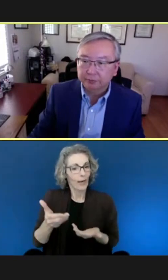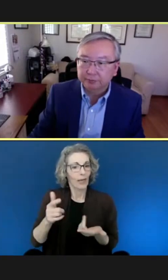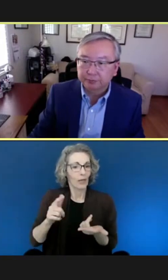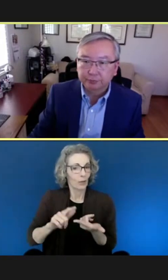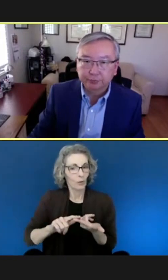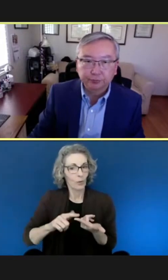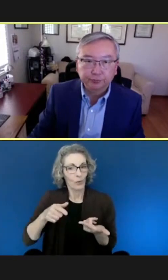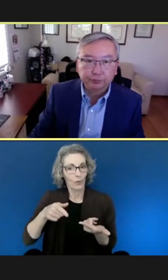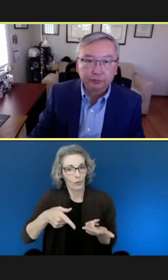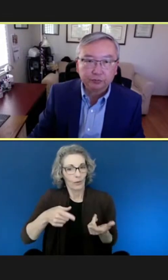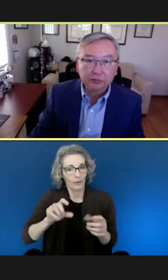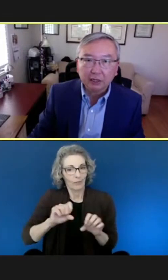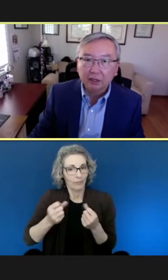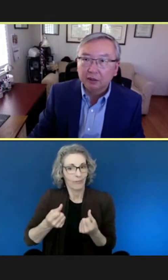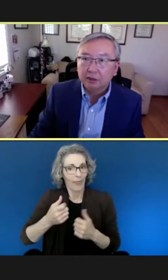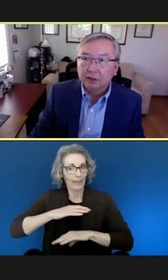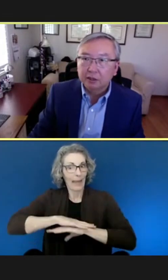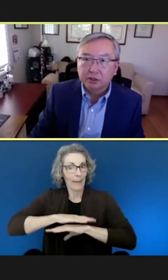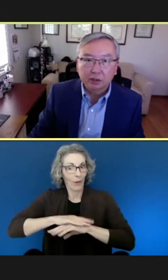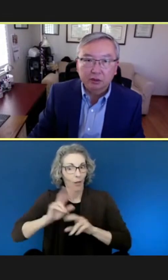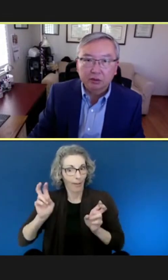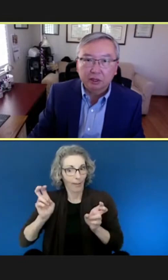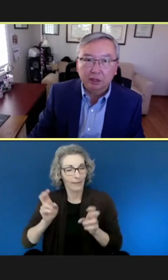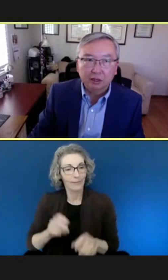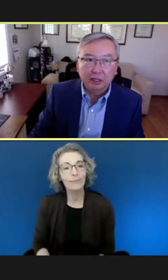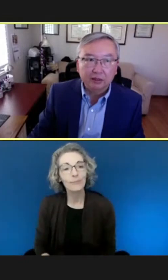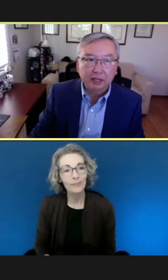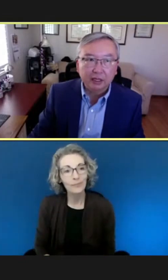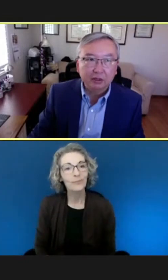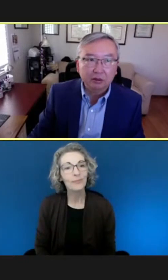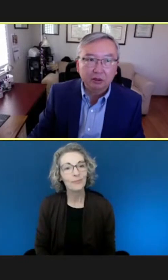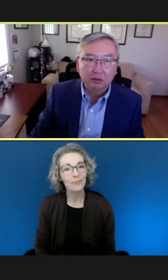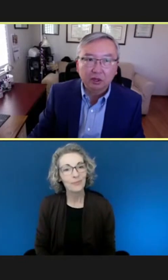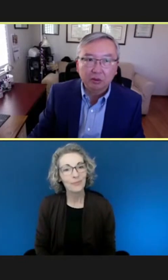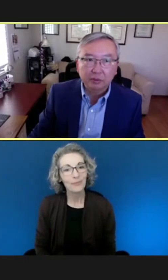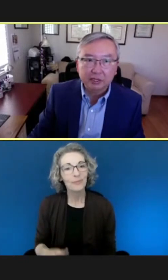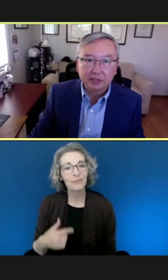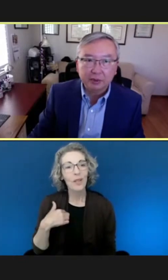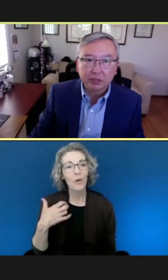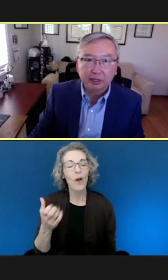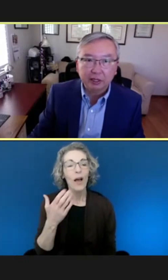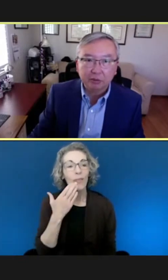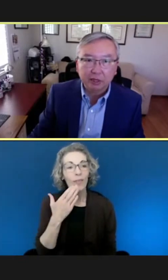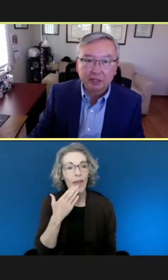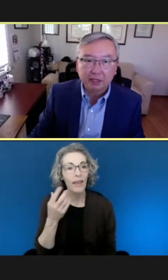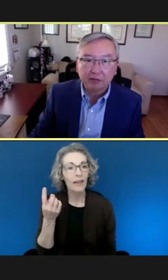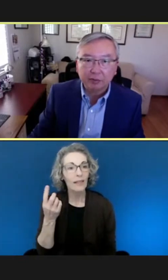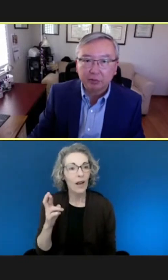So, I'd like to thank Dr. Laura Roberts, especially, and many staff members and